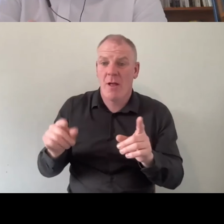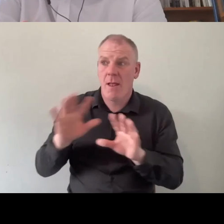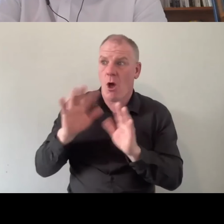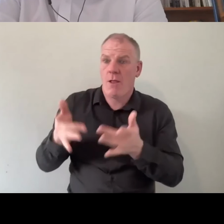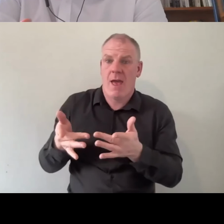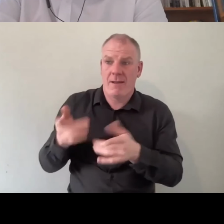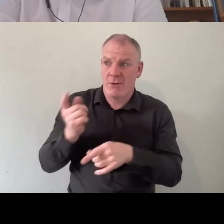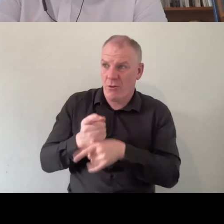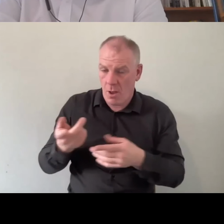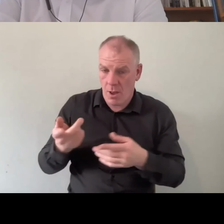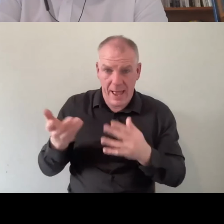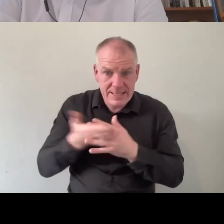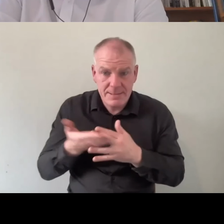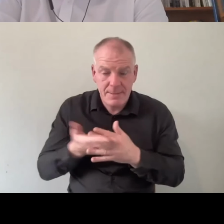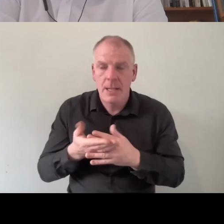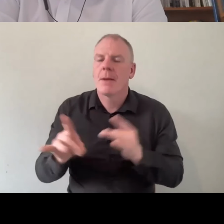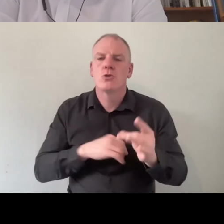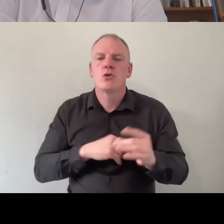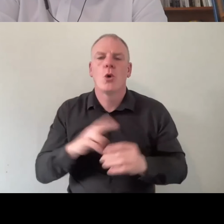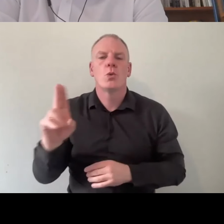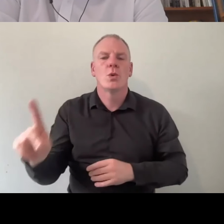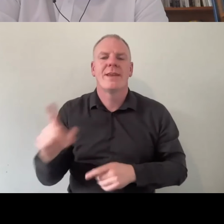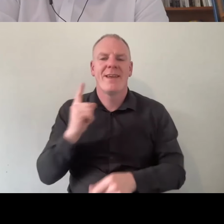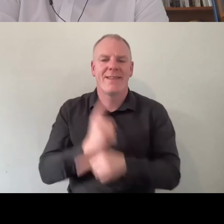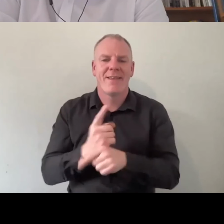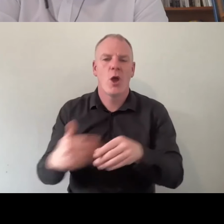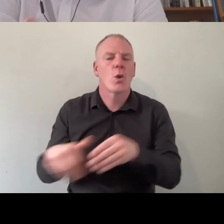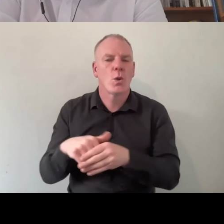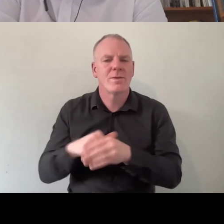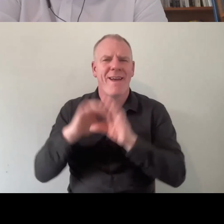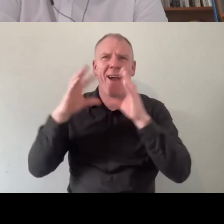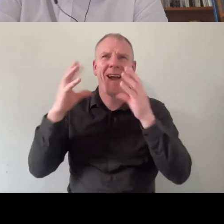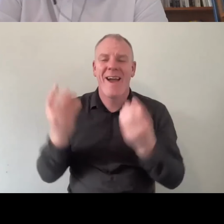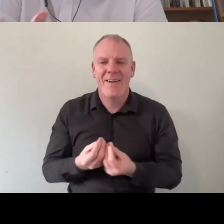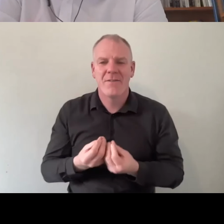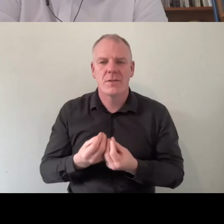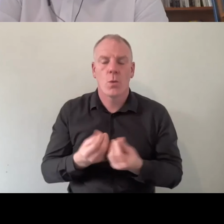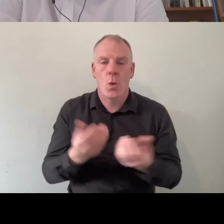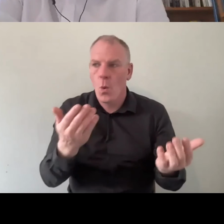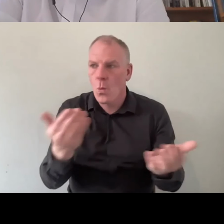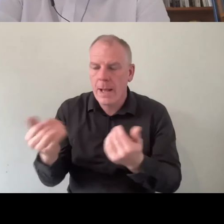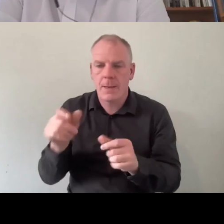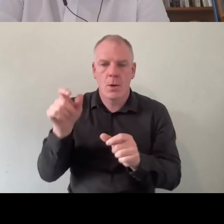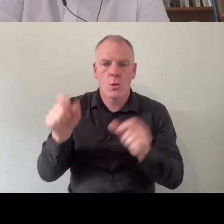how are you making sure that Universal Design is addressed? Your welcoming customer services and visitor experience and so on.